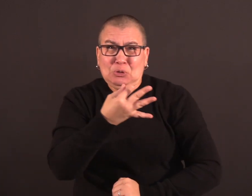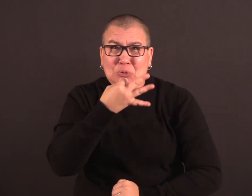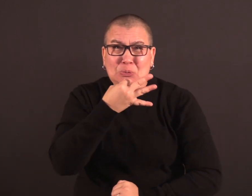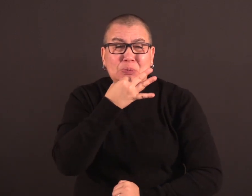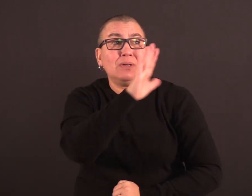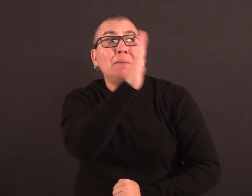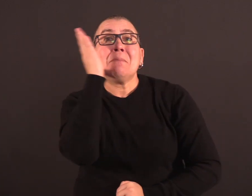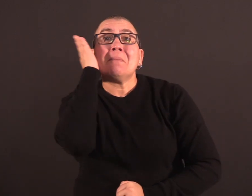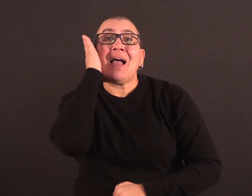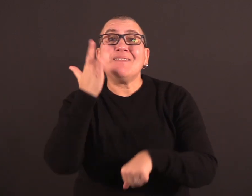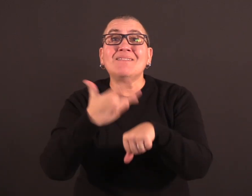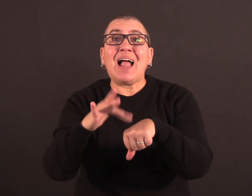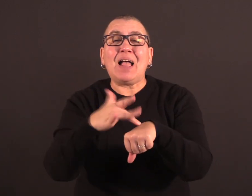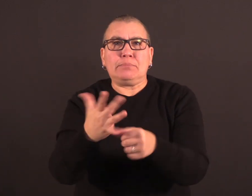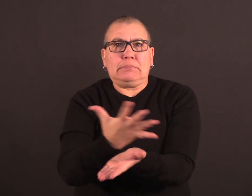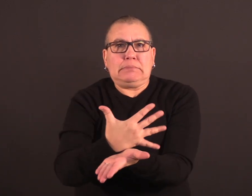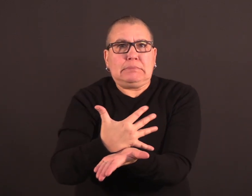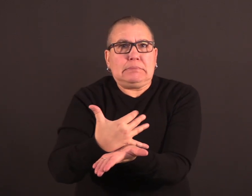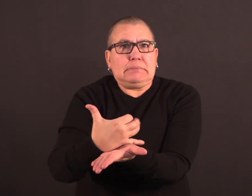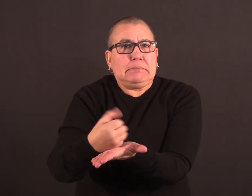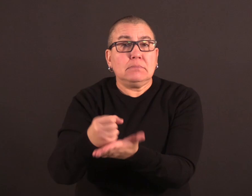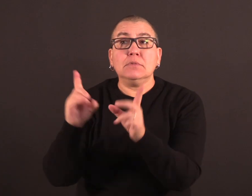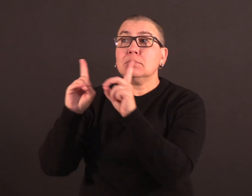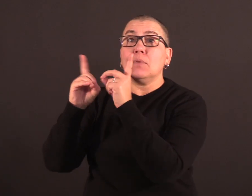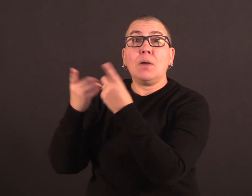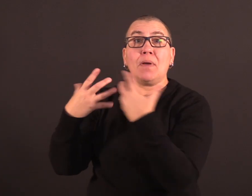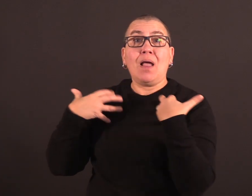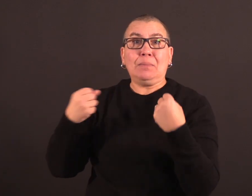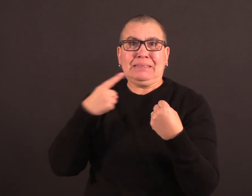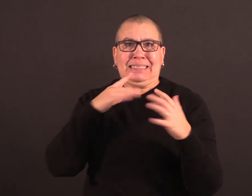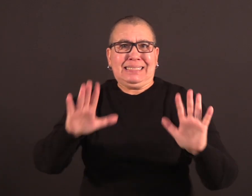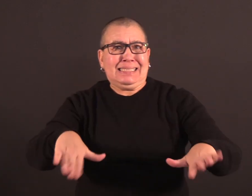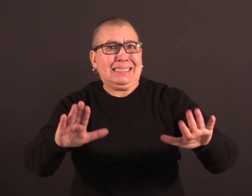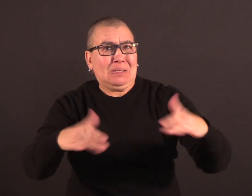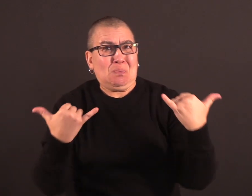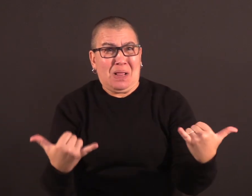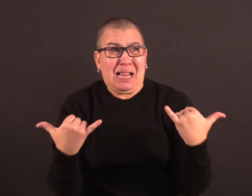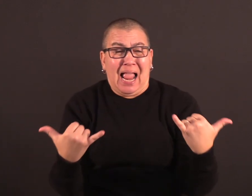run out of pediatric hospital bed capacity. Department of health data